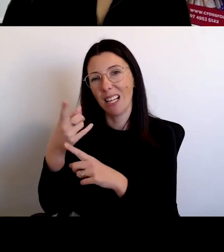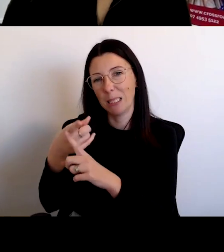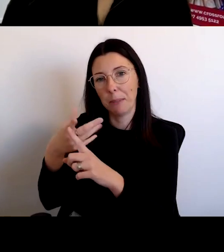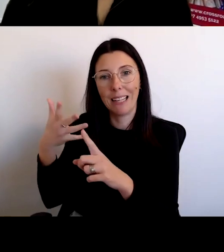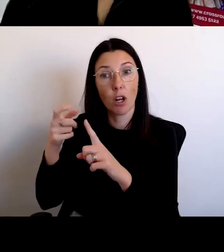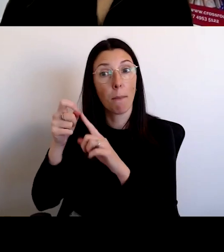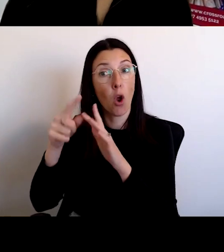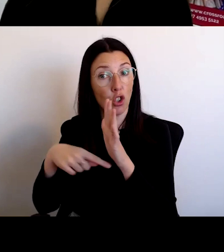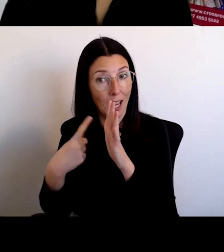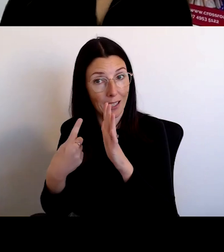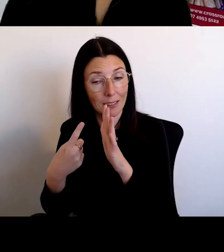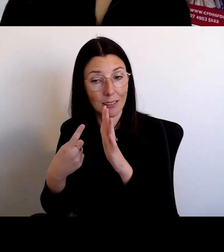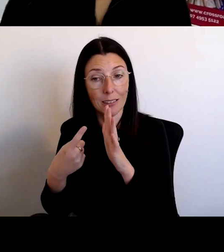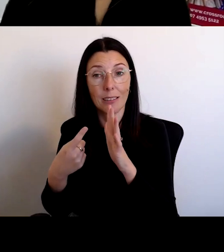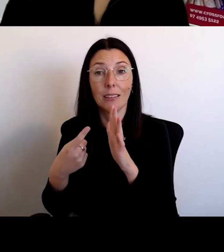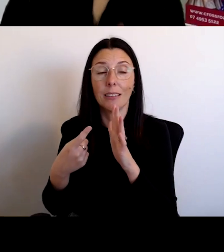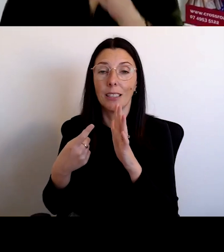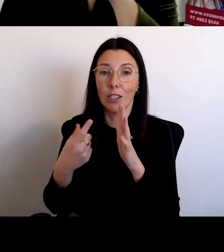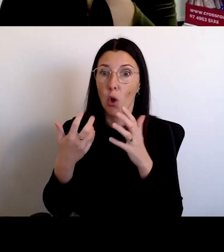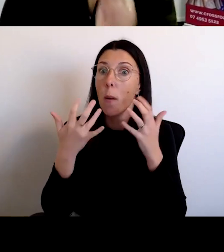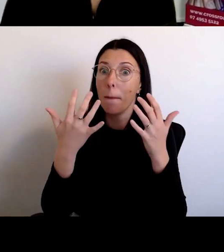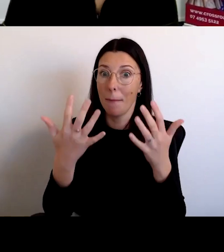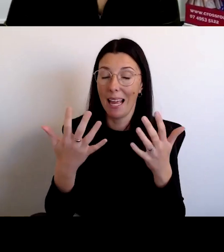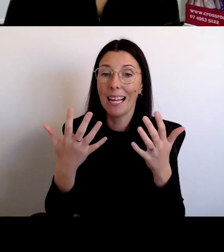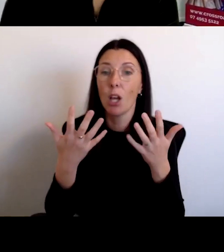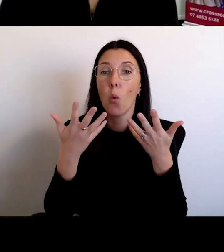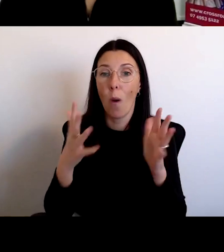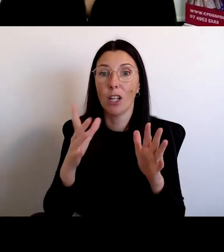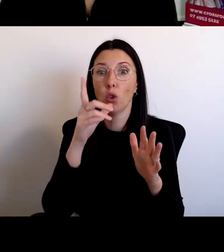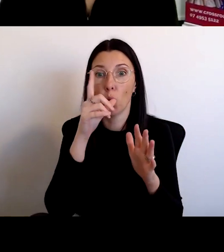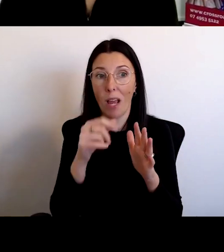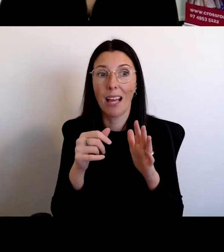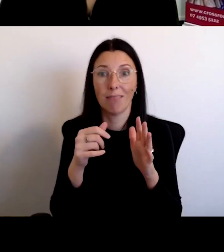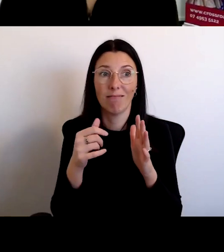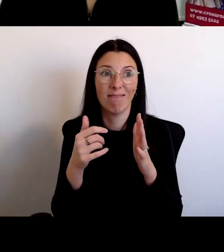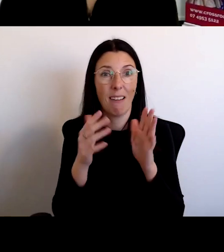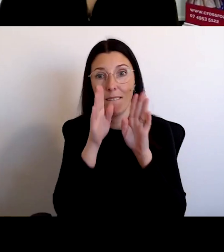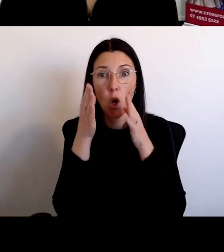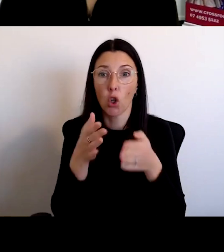are many ways you can anchor a campaign. But when it comes to strategy, you mentioned